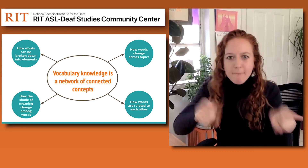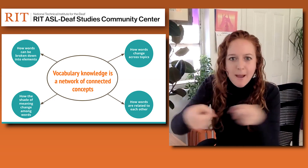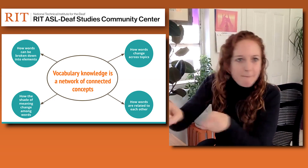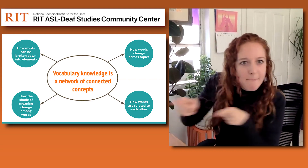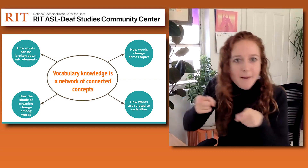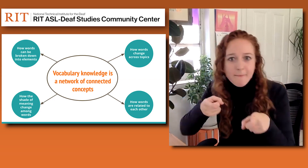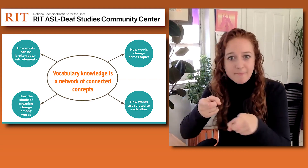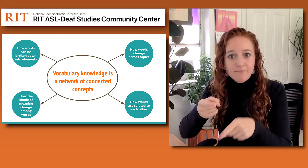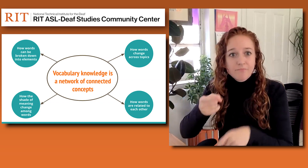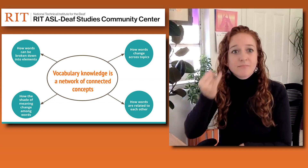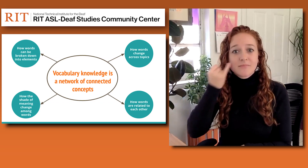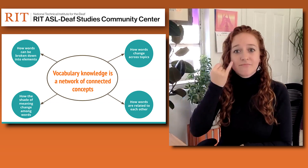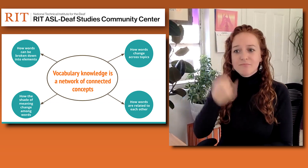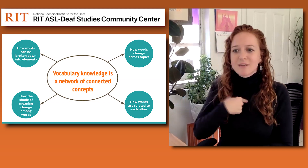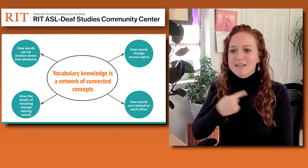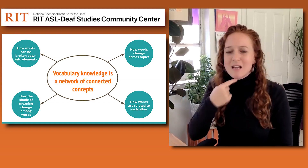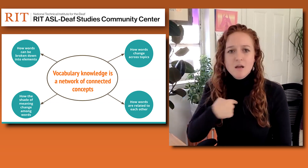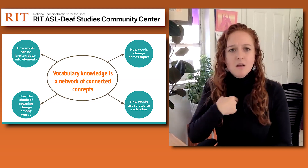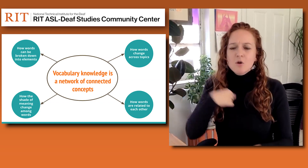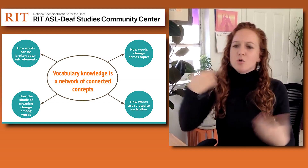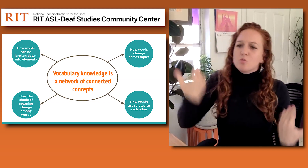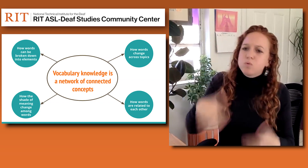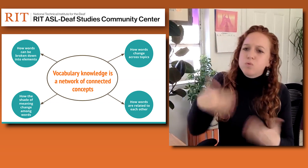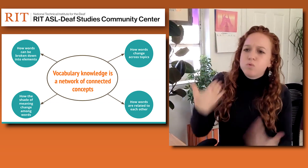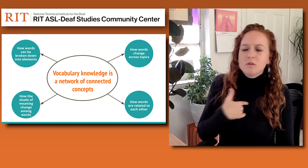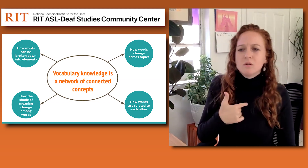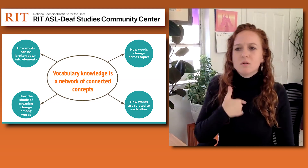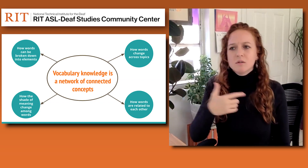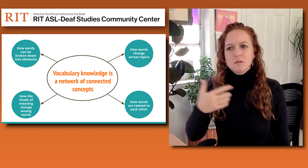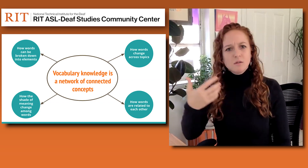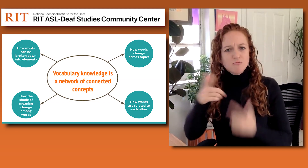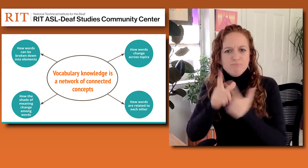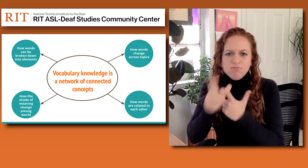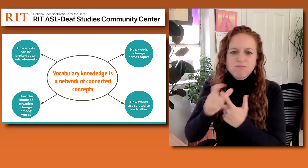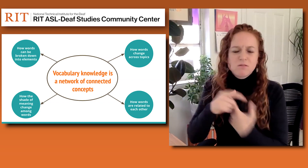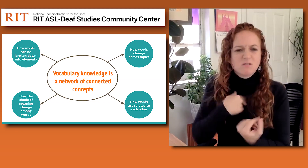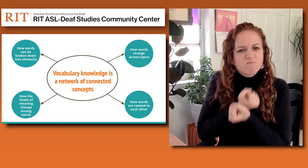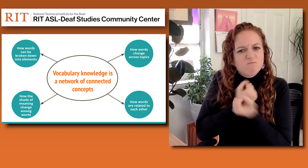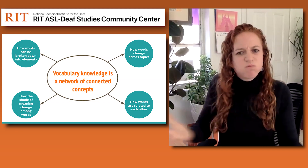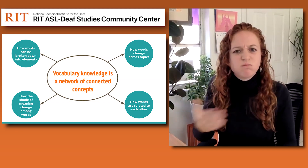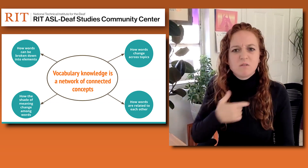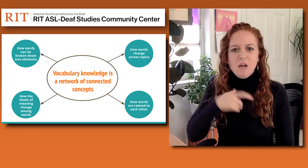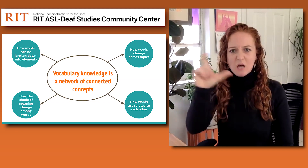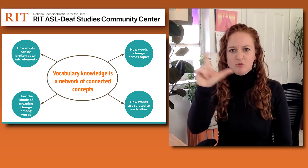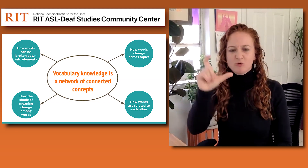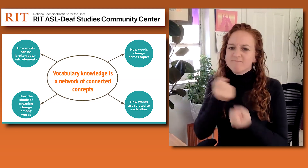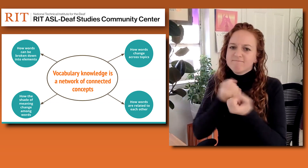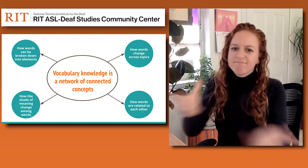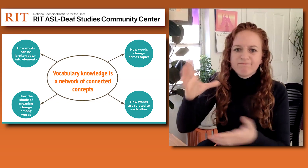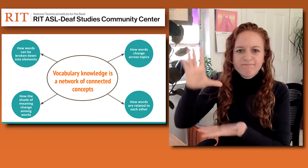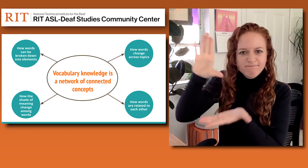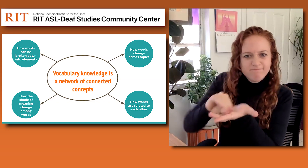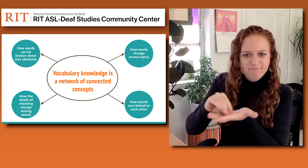and looking at a very dynamic type of energy. So if I say, "Wow. I ran for a long time.